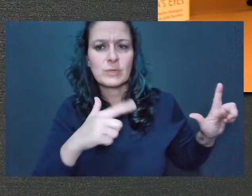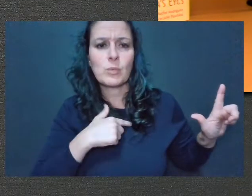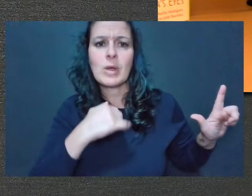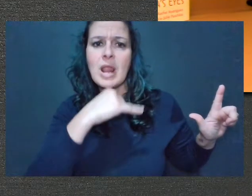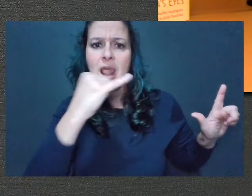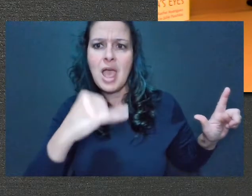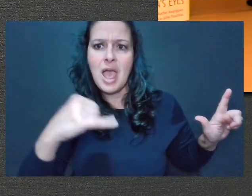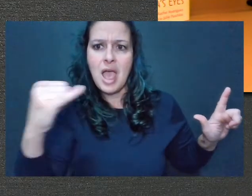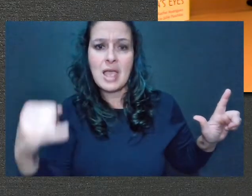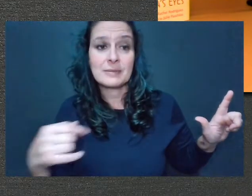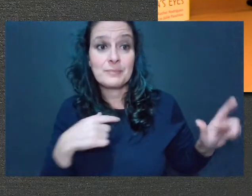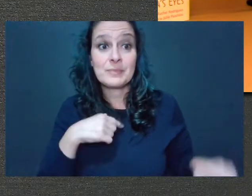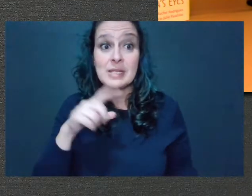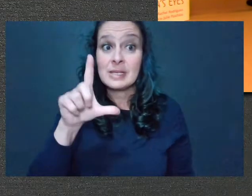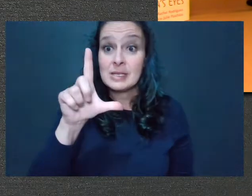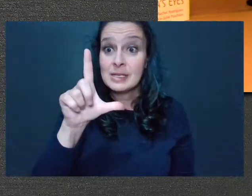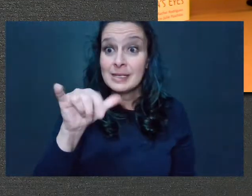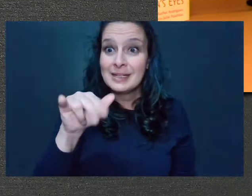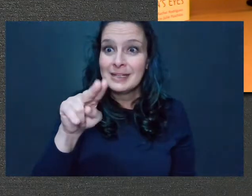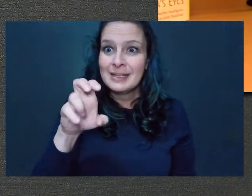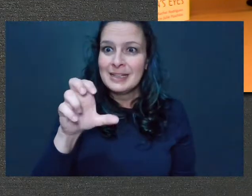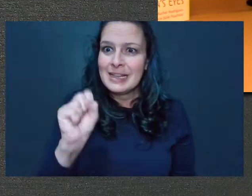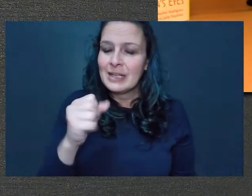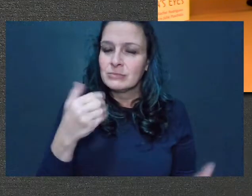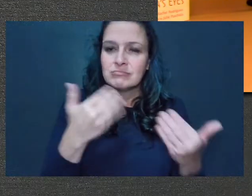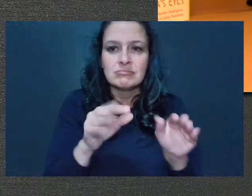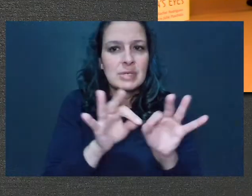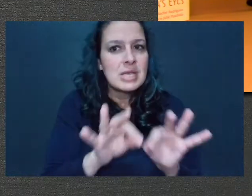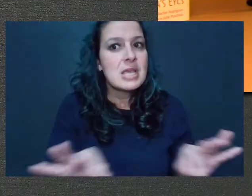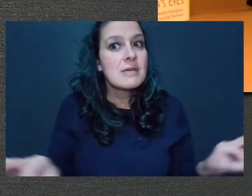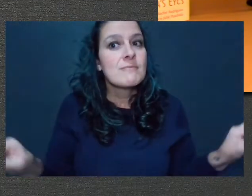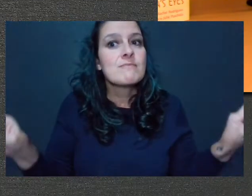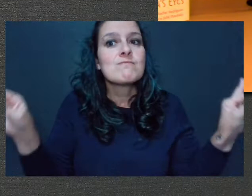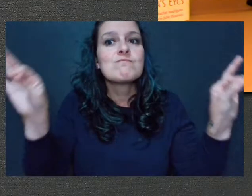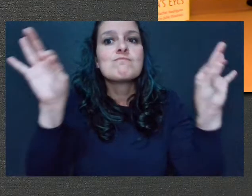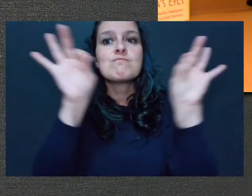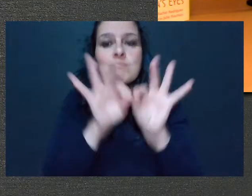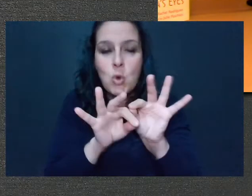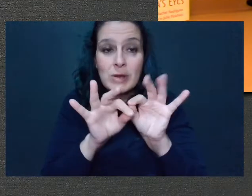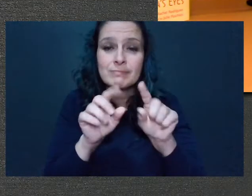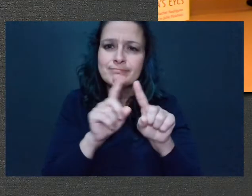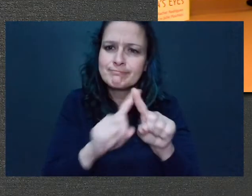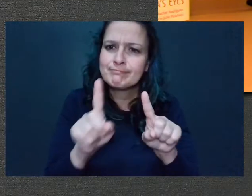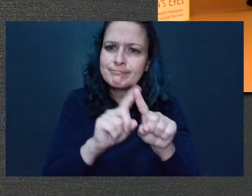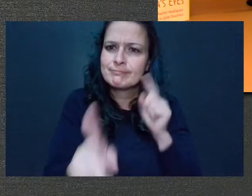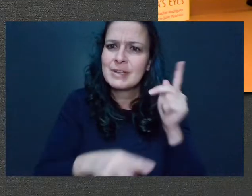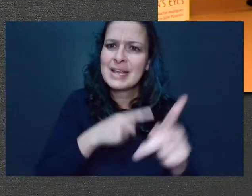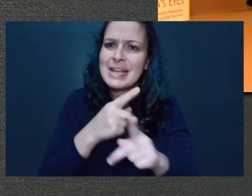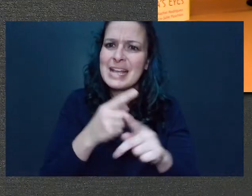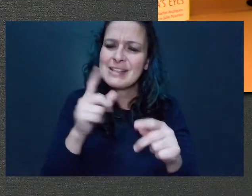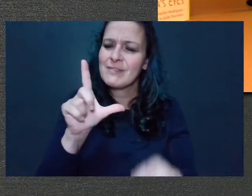Lines are so important, and there's lots of different kinds of lines.